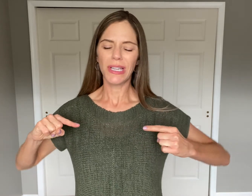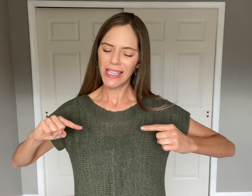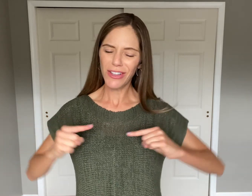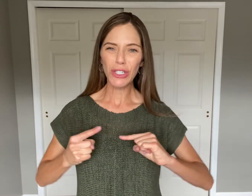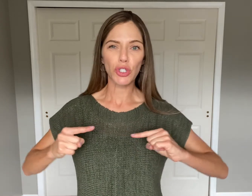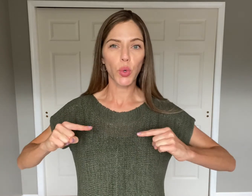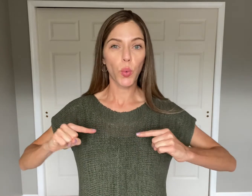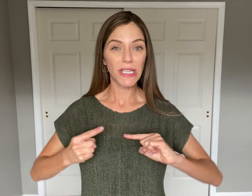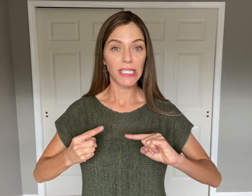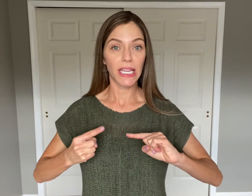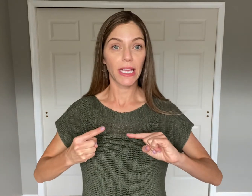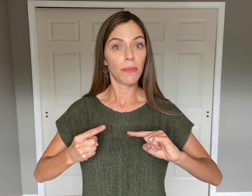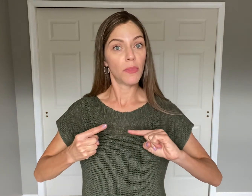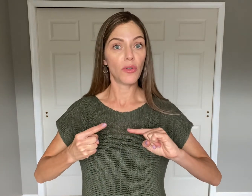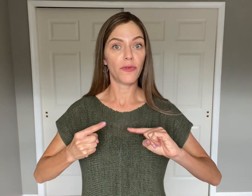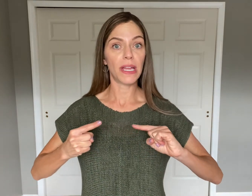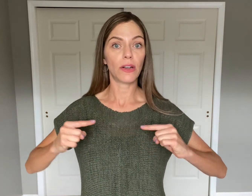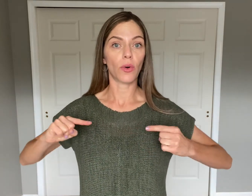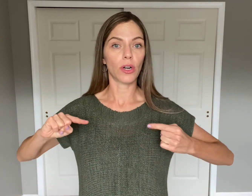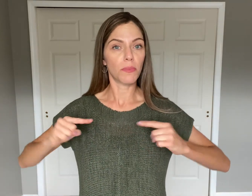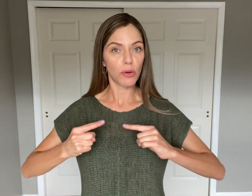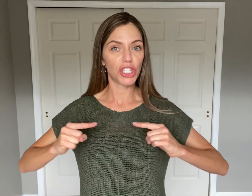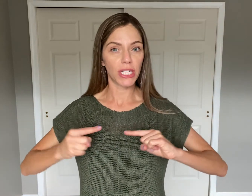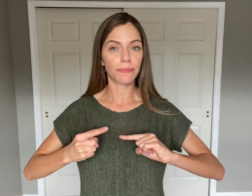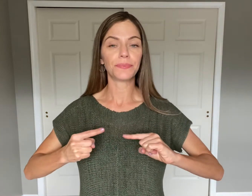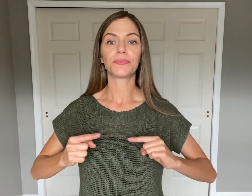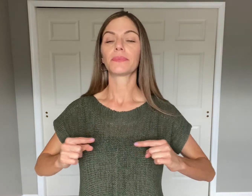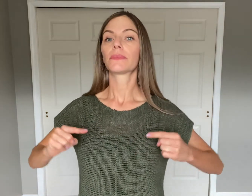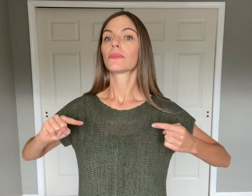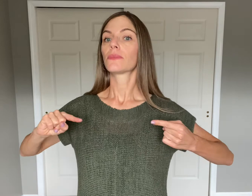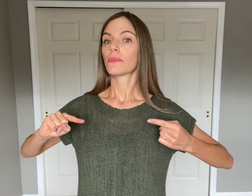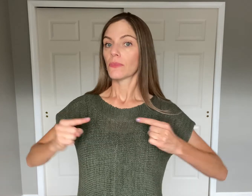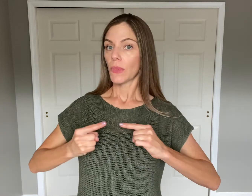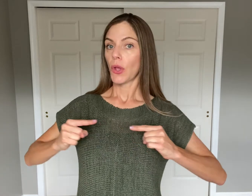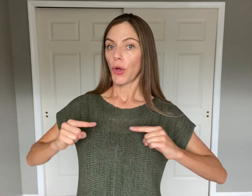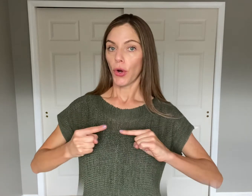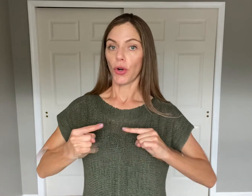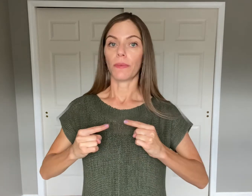you can give a little twisting movement or motion. "Hurt"